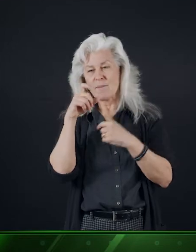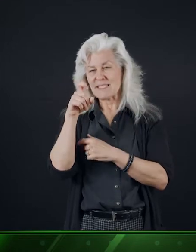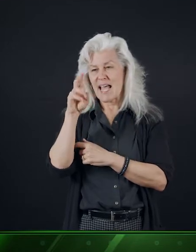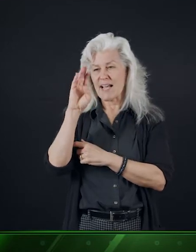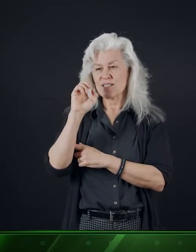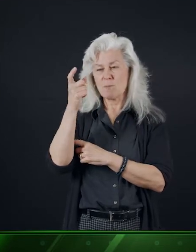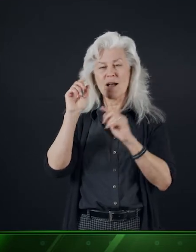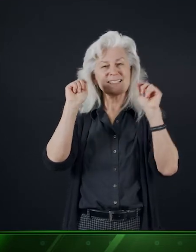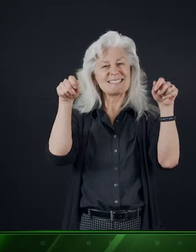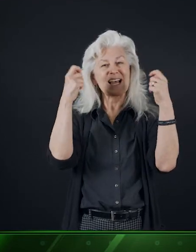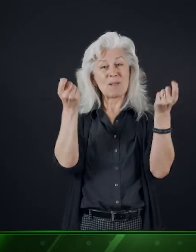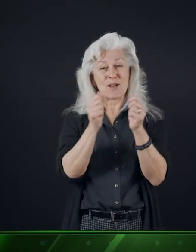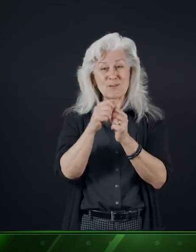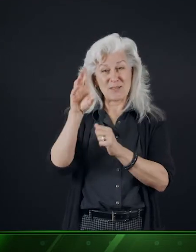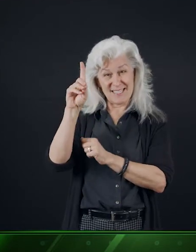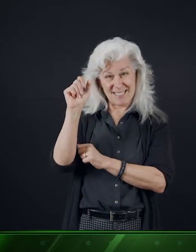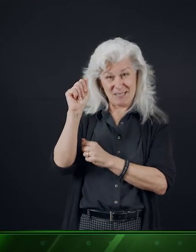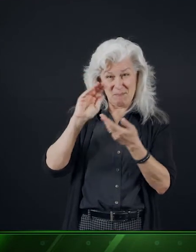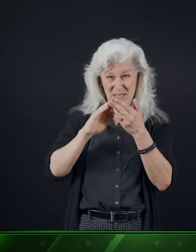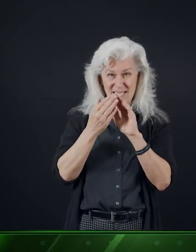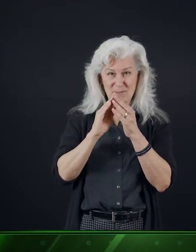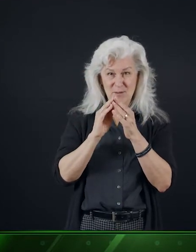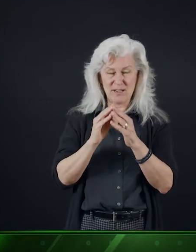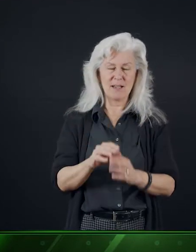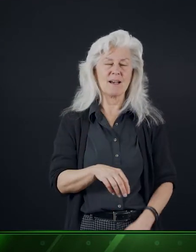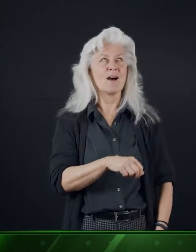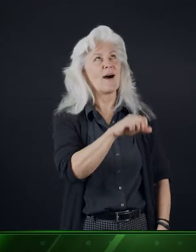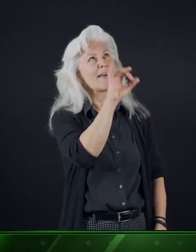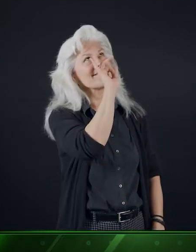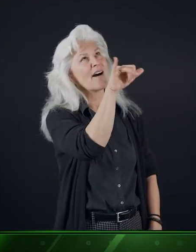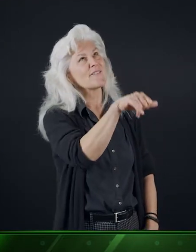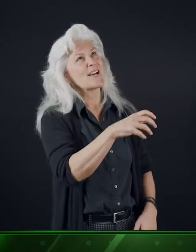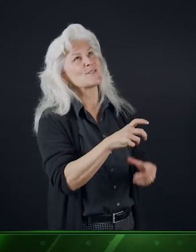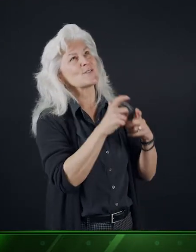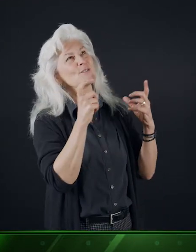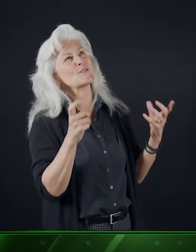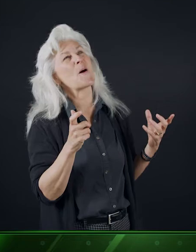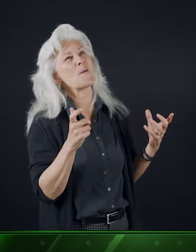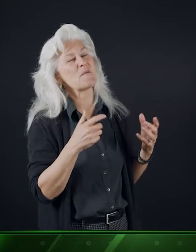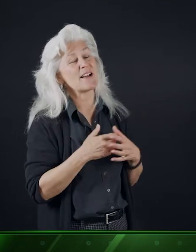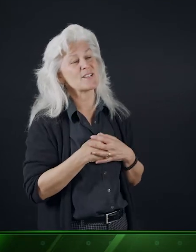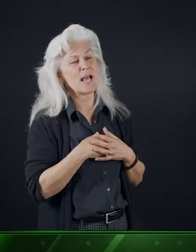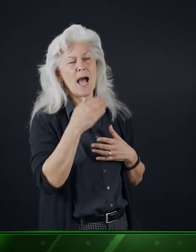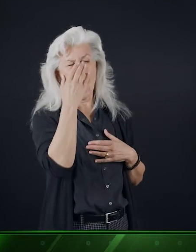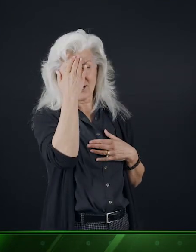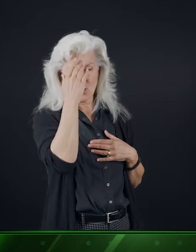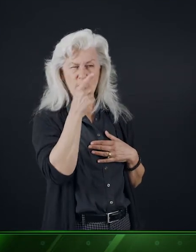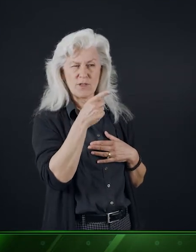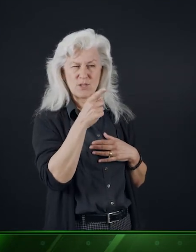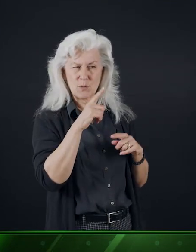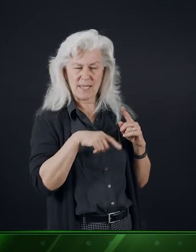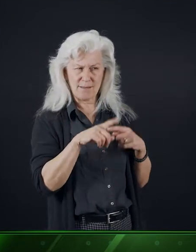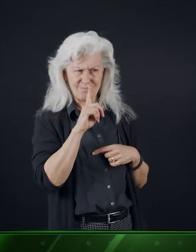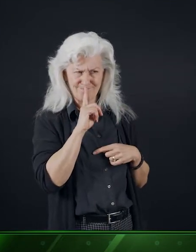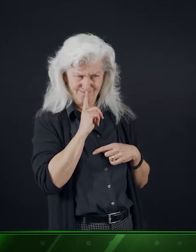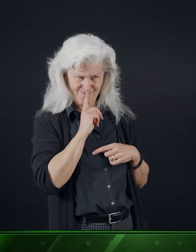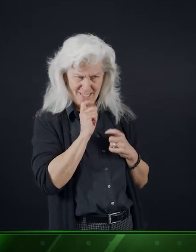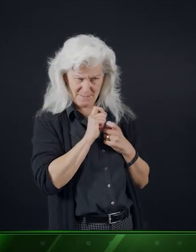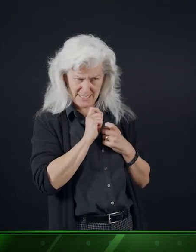I love that so much, Anita, and now I know you probably can't say the specifics on what's coming next outside of what you've shared today,